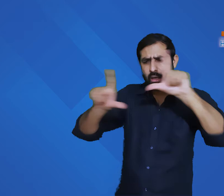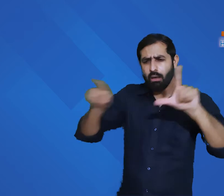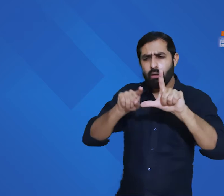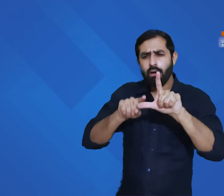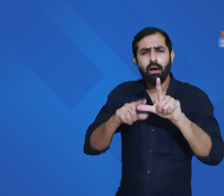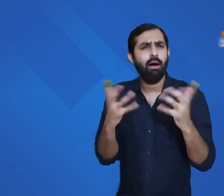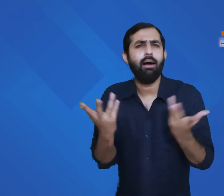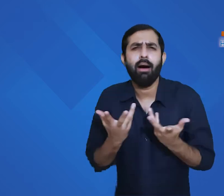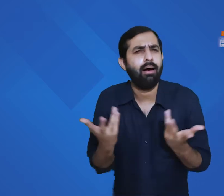What is language?